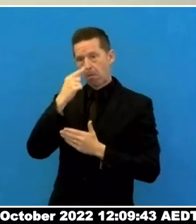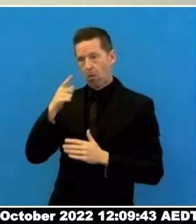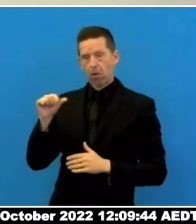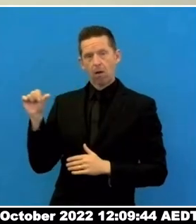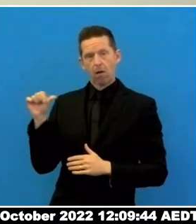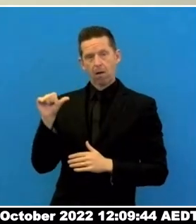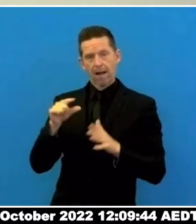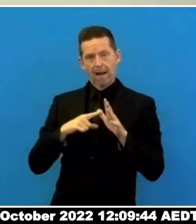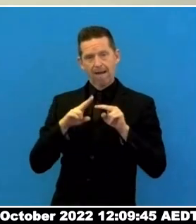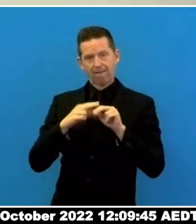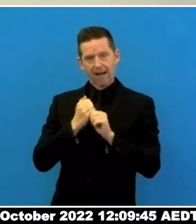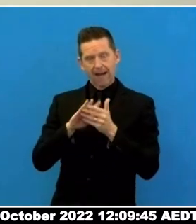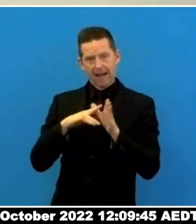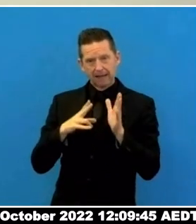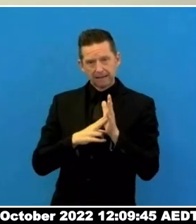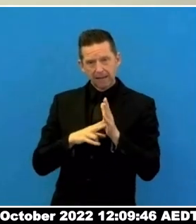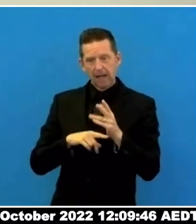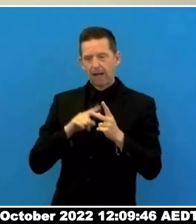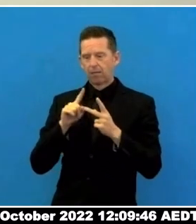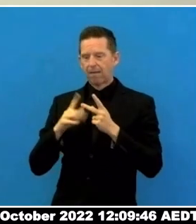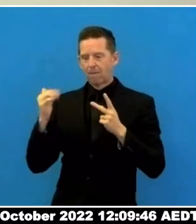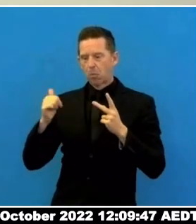We're seeing new arrivals from Ukraine.